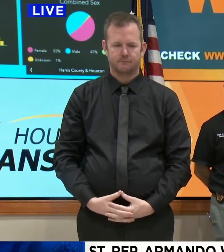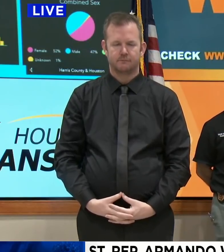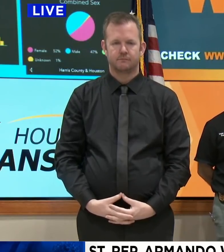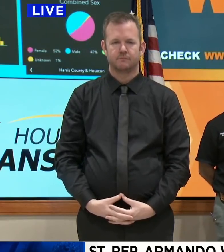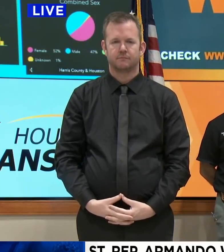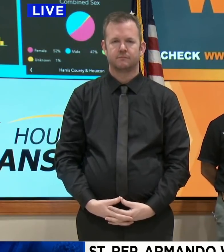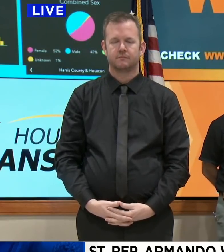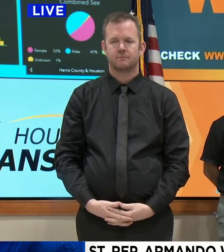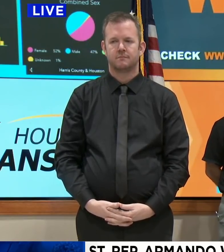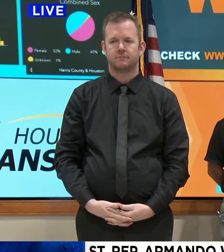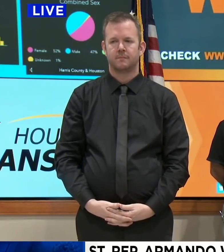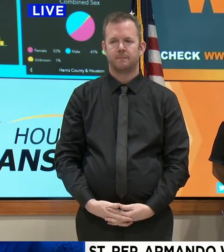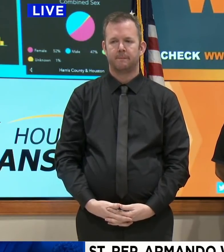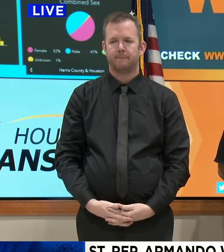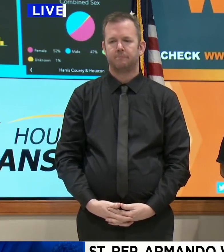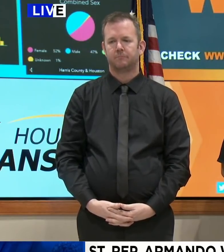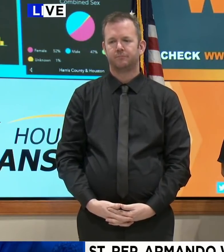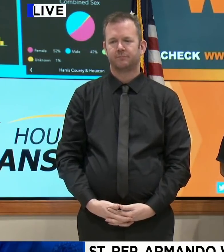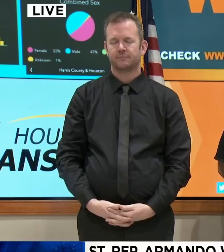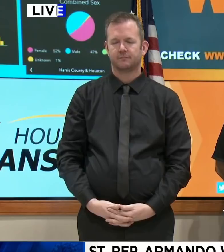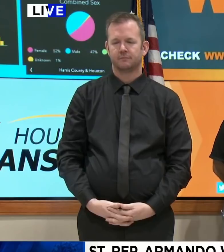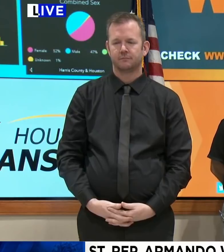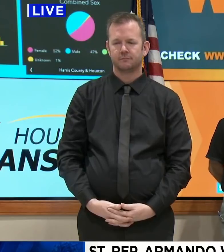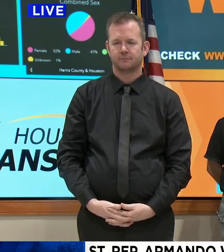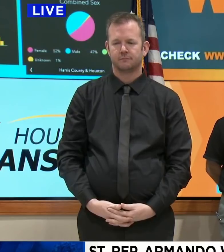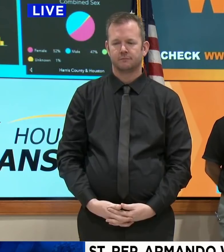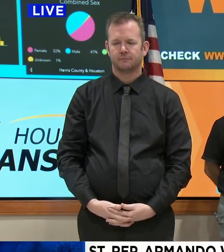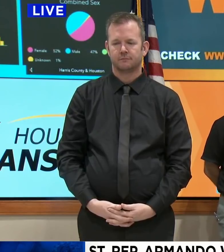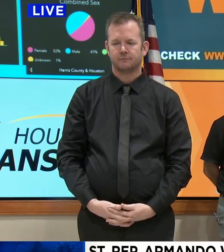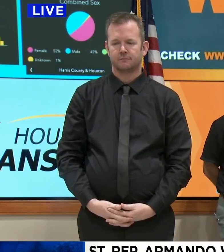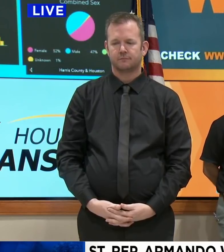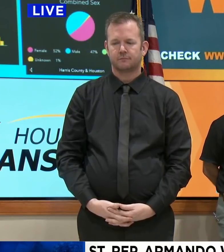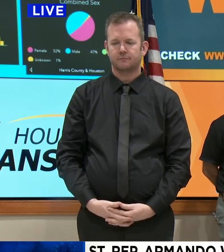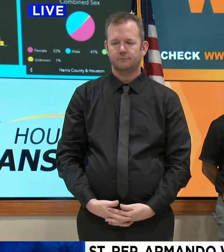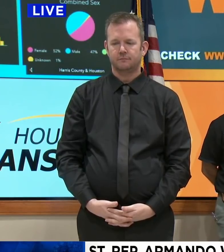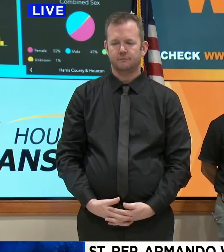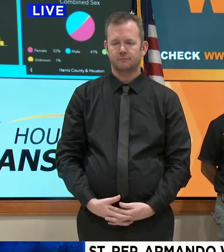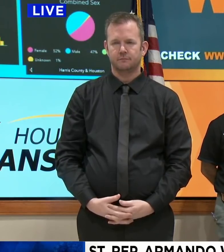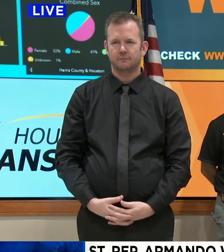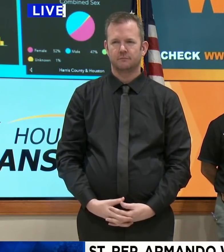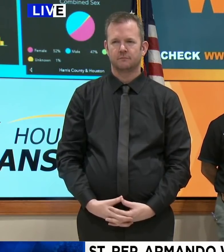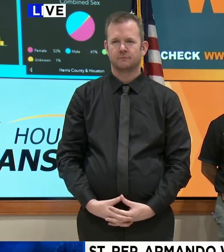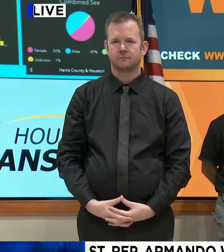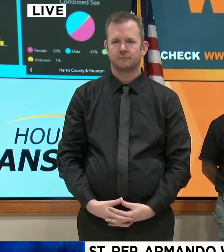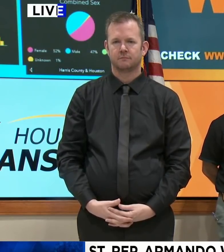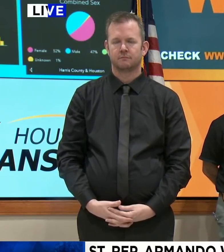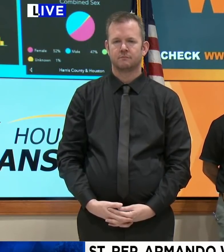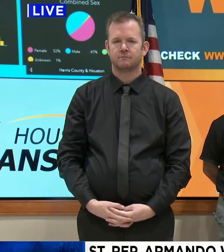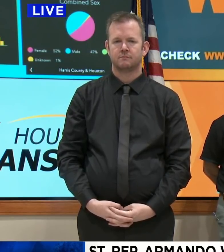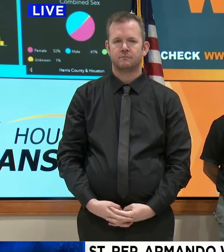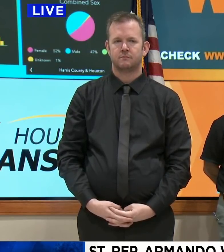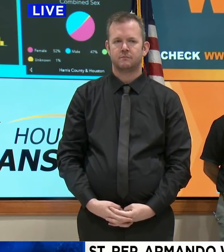Spanish, we just heard from representative Armando Wally, a representative Armando Wally, a judge a dog was named him. judge a dog was named him. The counties are to help with The counties are to help with relief and recovery efforts as